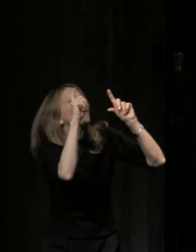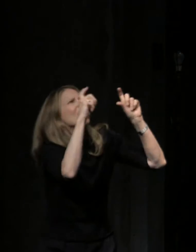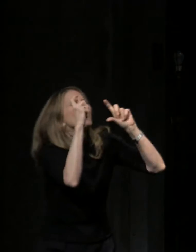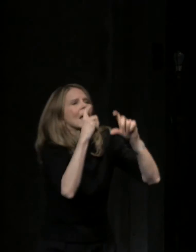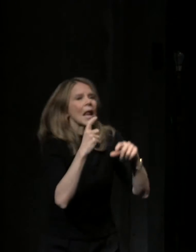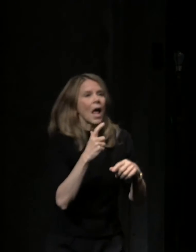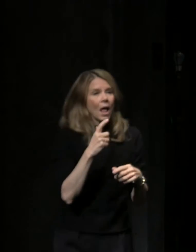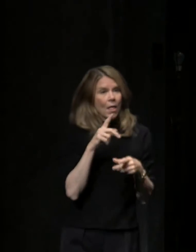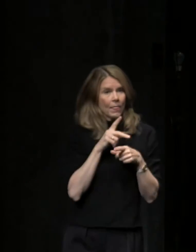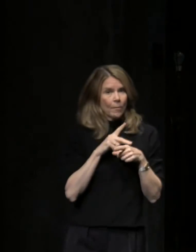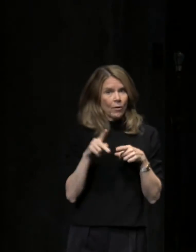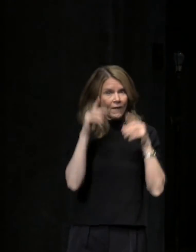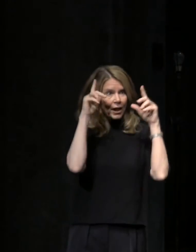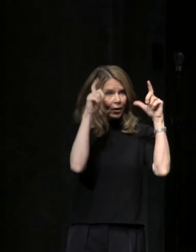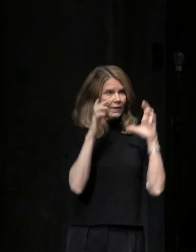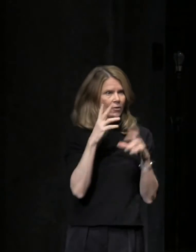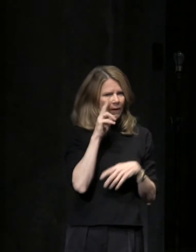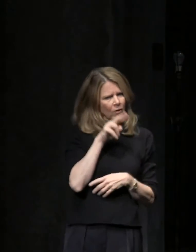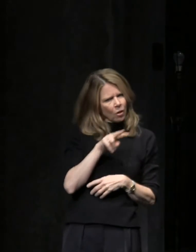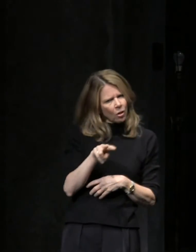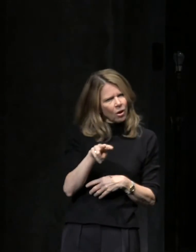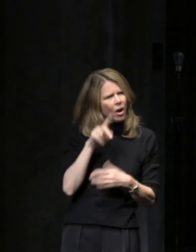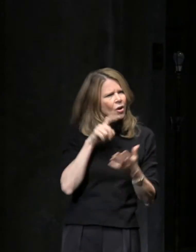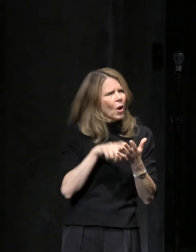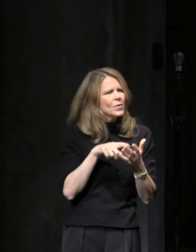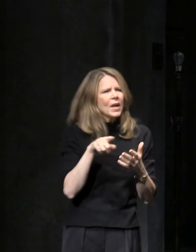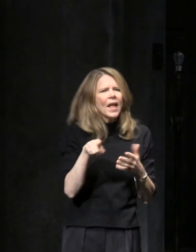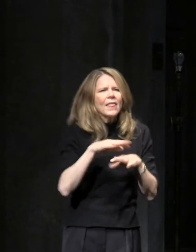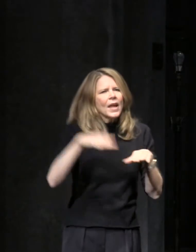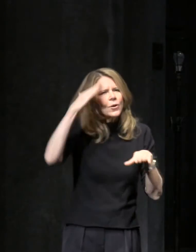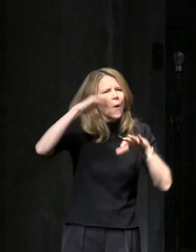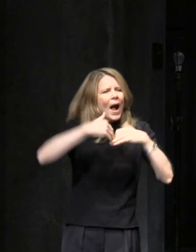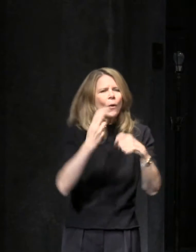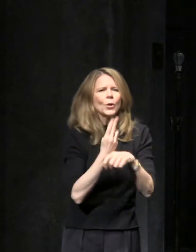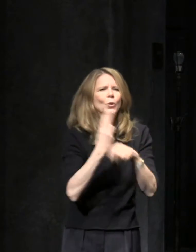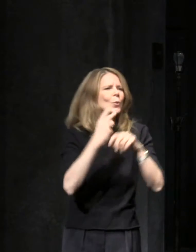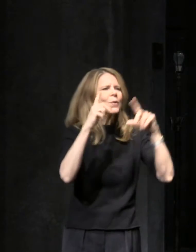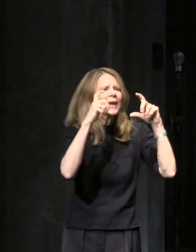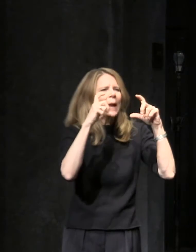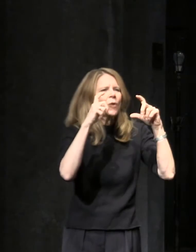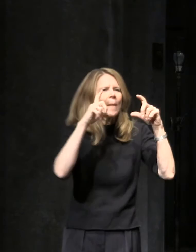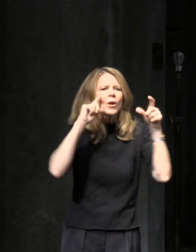and noticed they had no idea how to use a camera, because the lenses were all backwards.